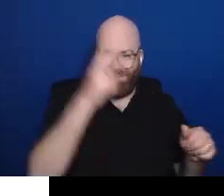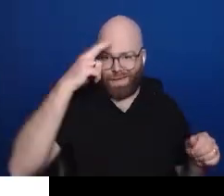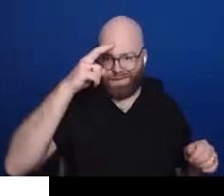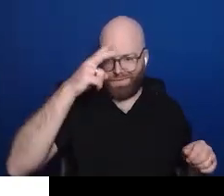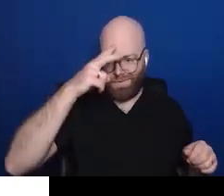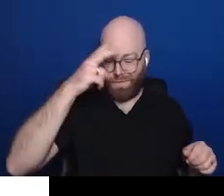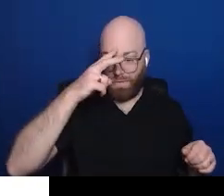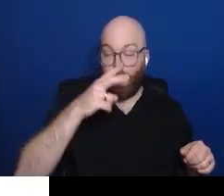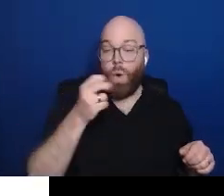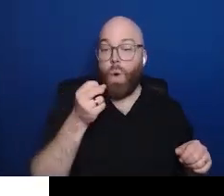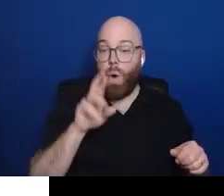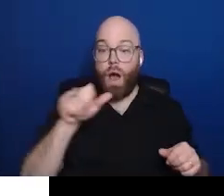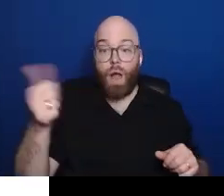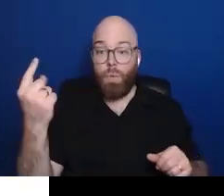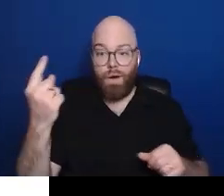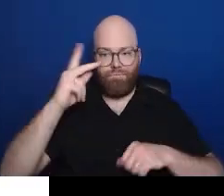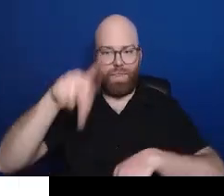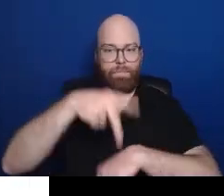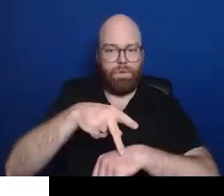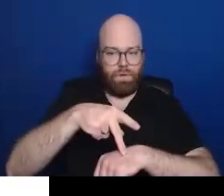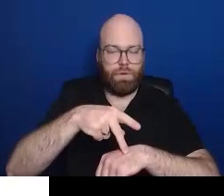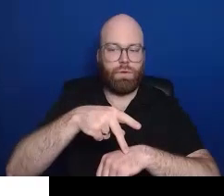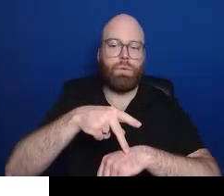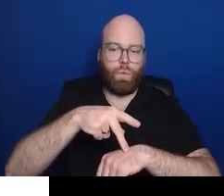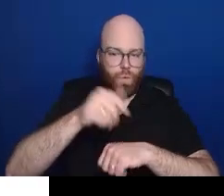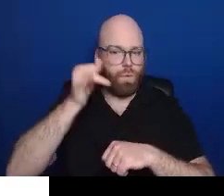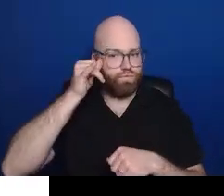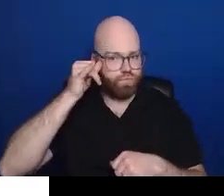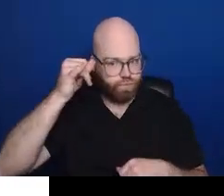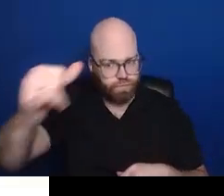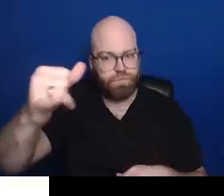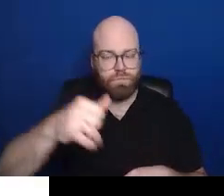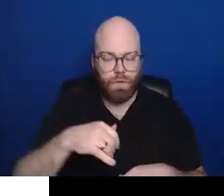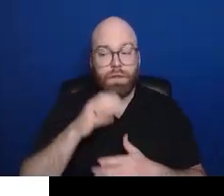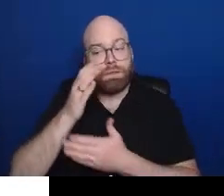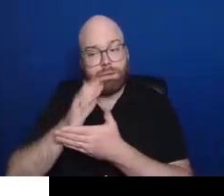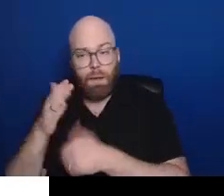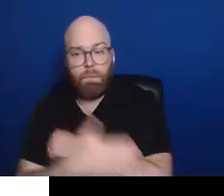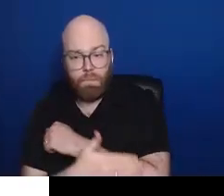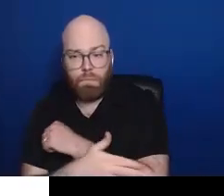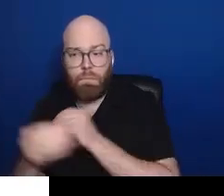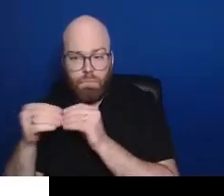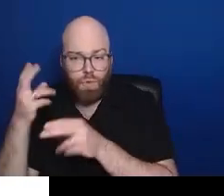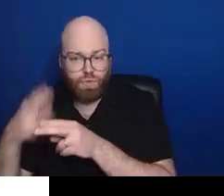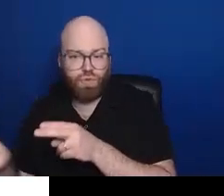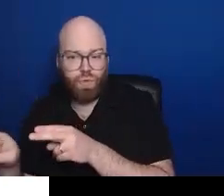And then there are other countries that don't take as much. But right now the processing times are long for a lot of the countries.